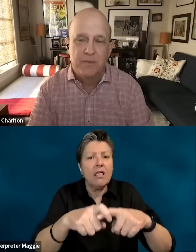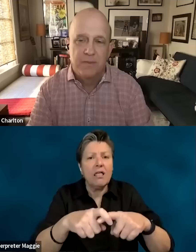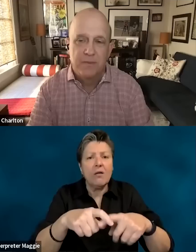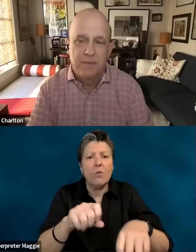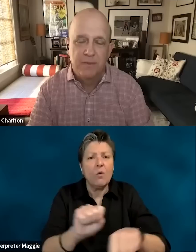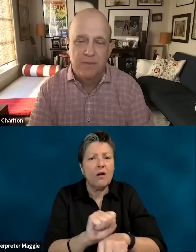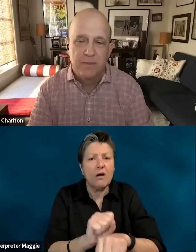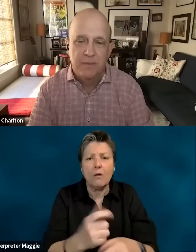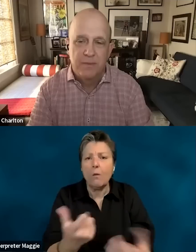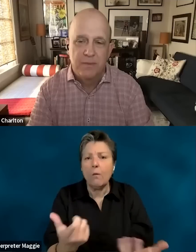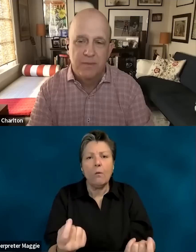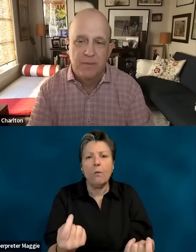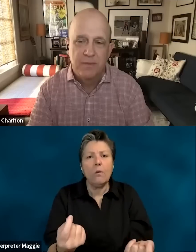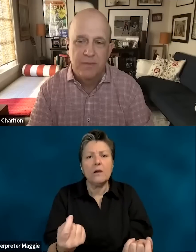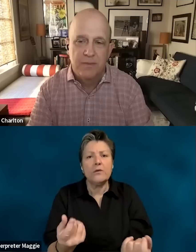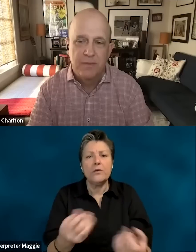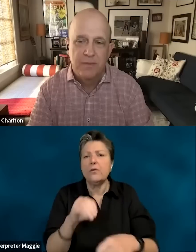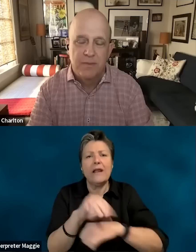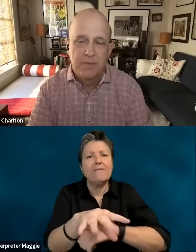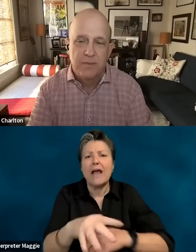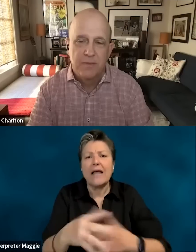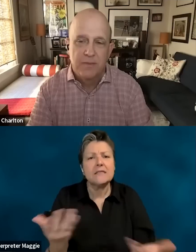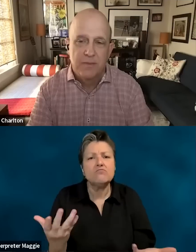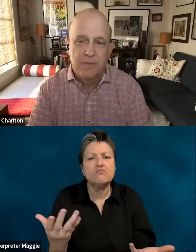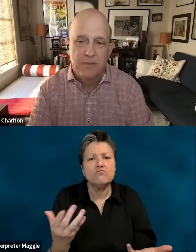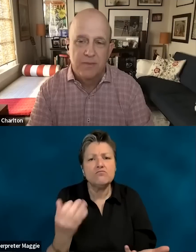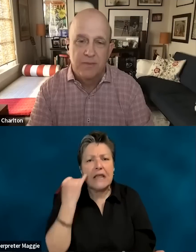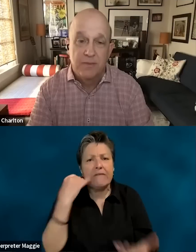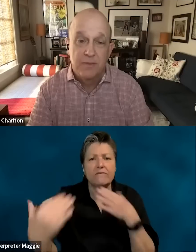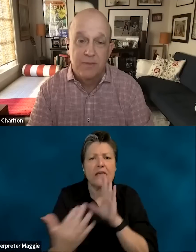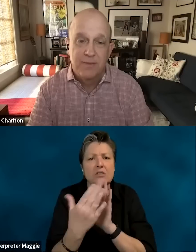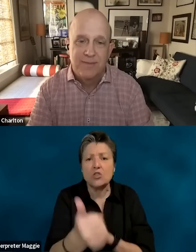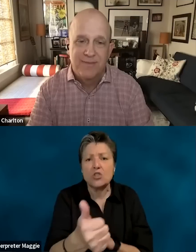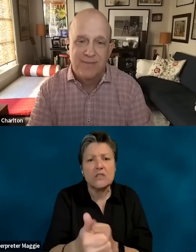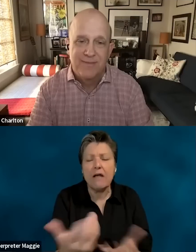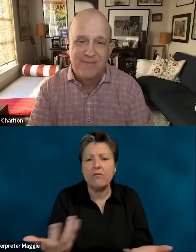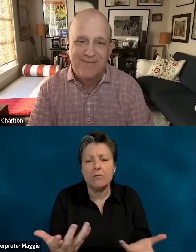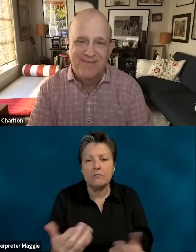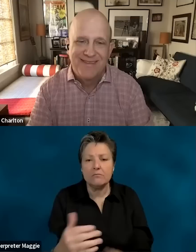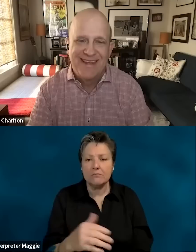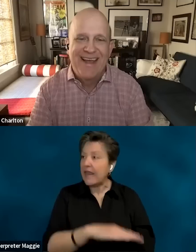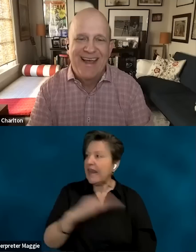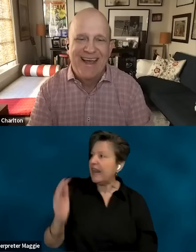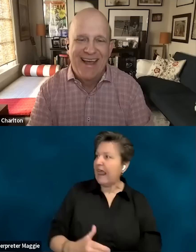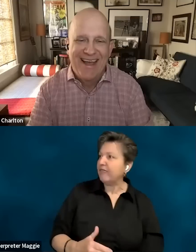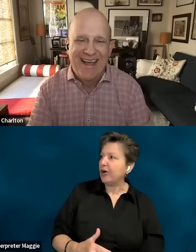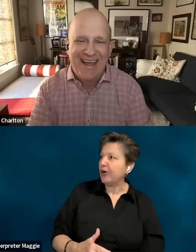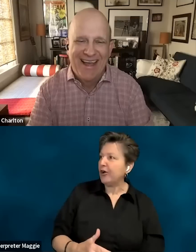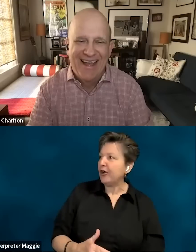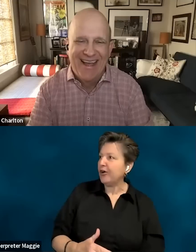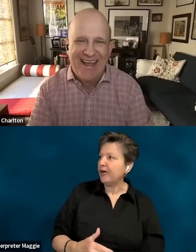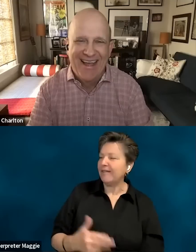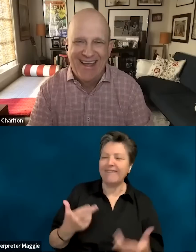And is that something that either of you have ever faced yourselves? Never. Okay.